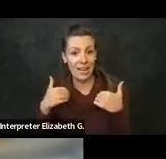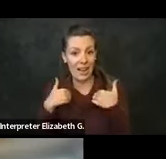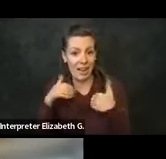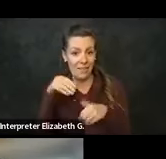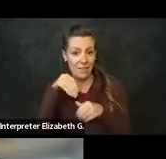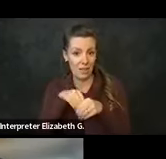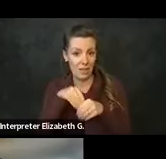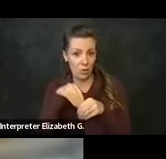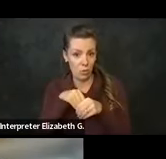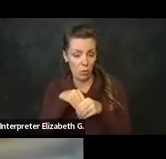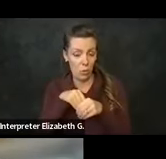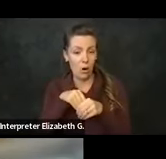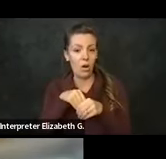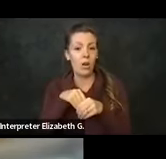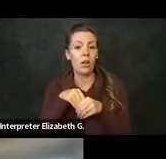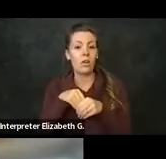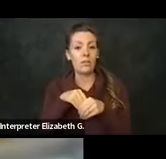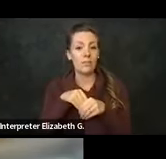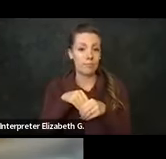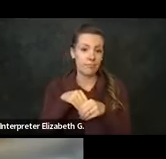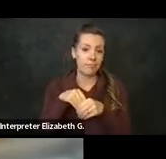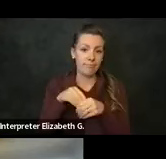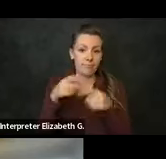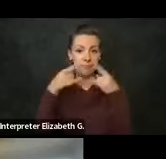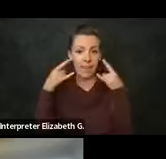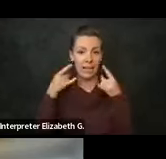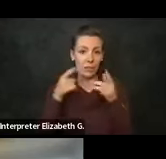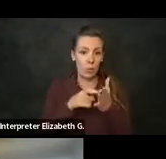Like Sonoma counties. Here's where WEA stand.